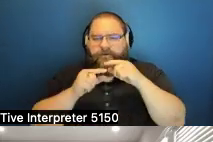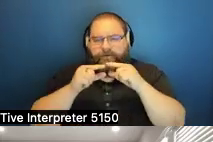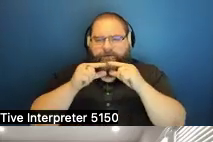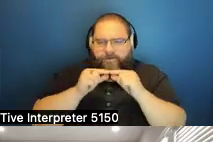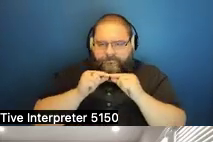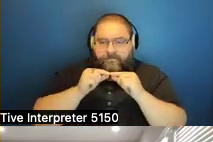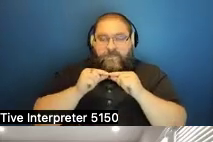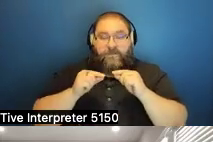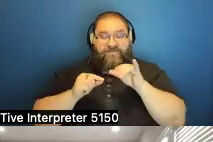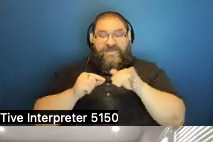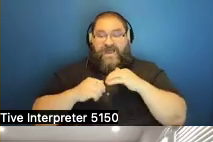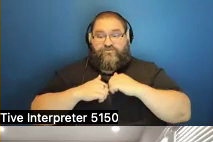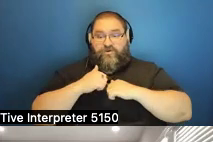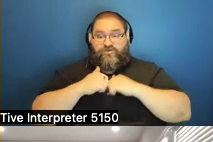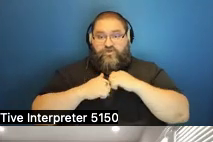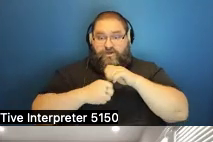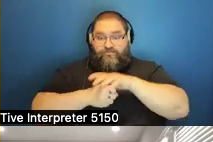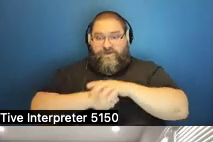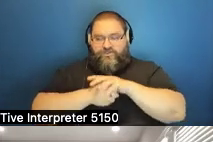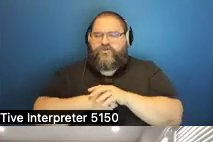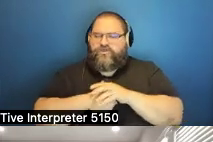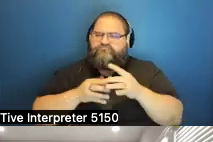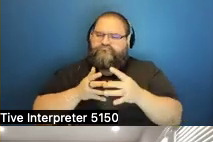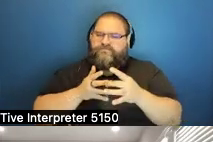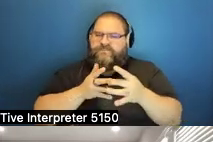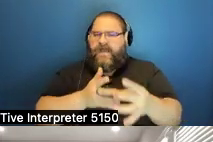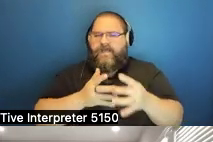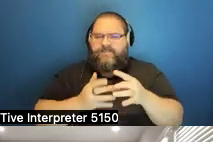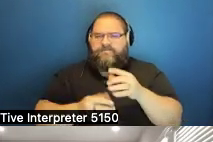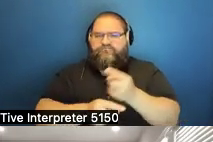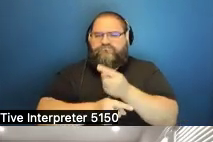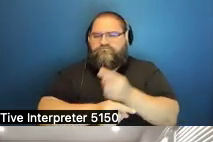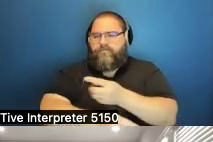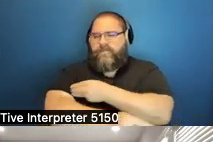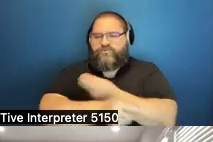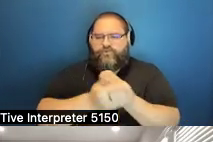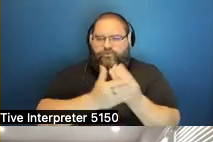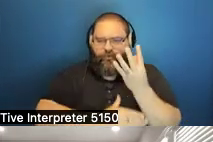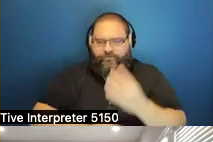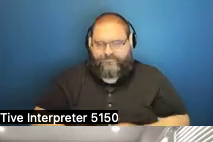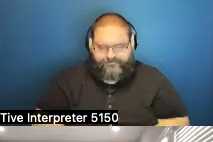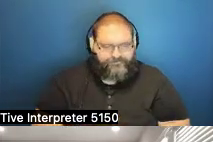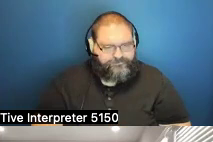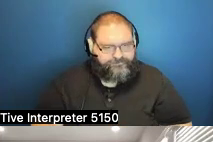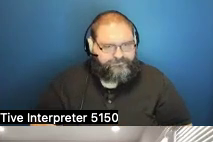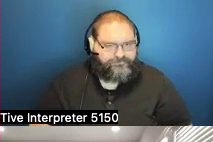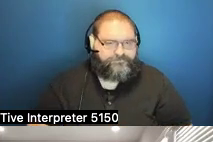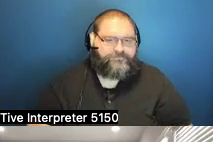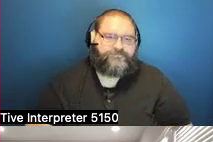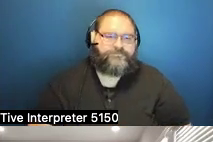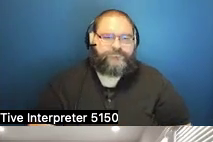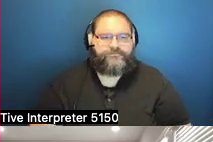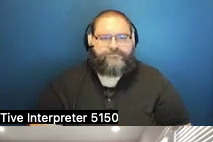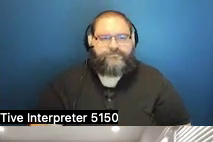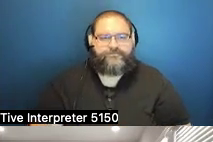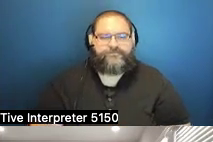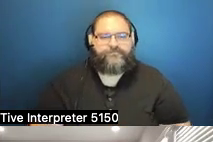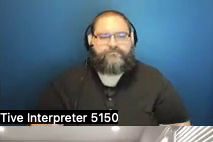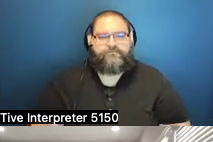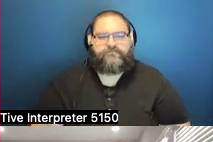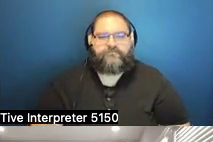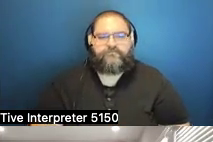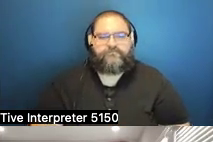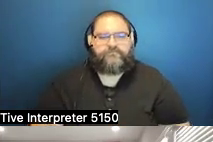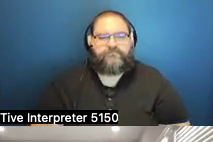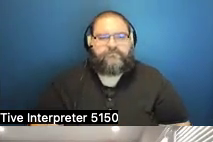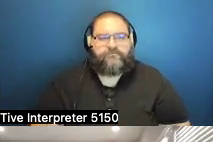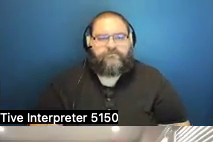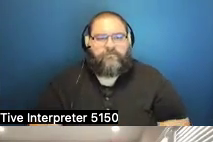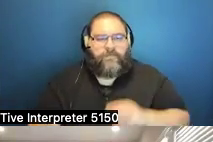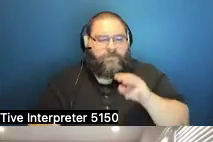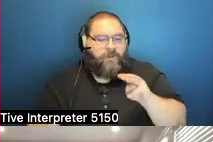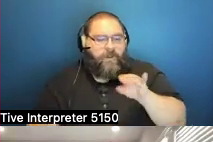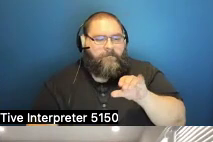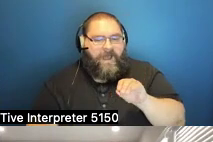19:43:49 full martial growth. 19:43:56 Myofascial therapy addresses